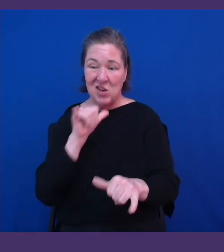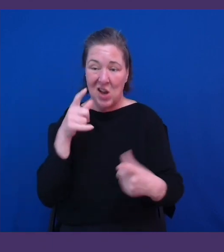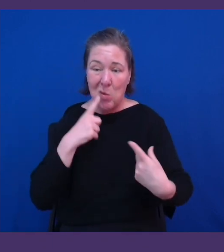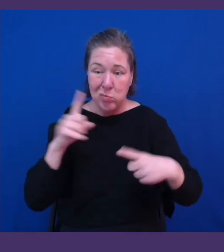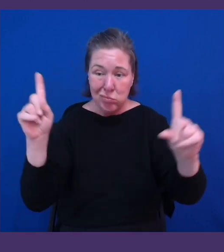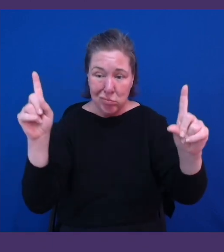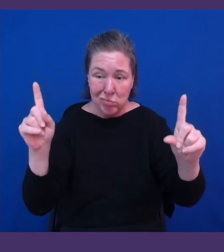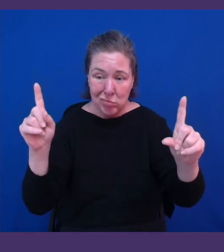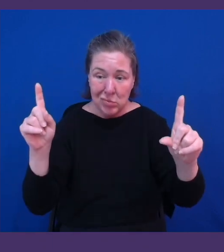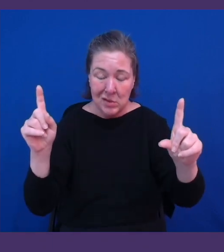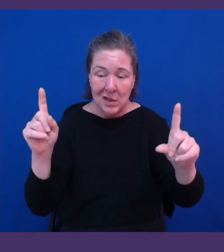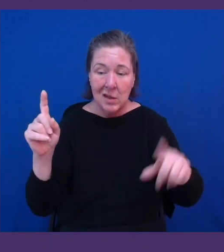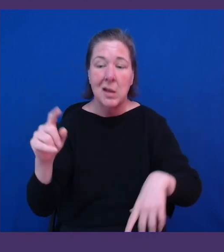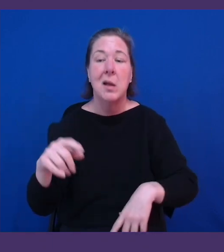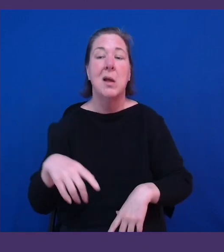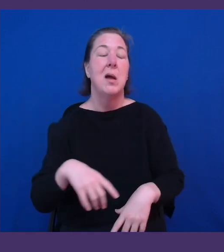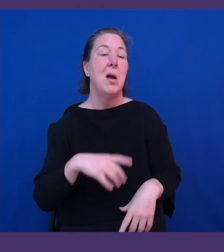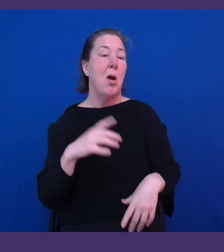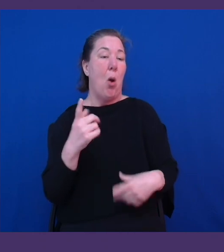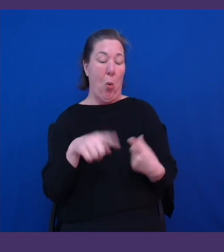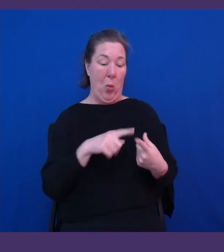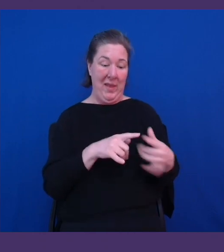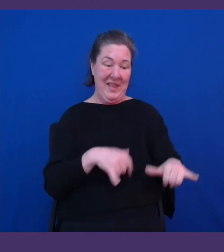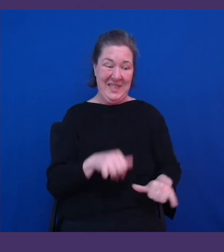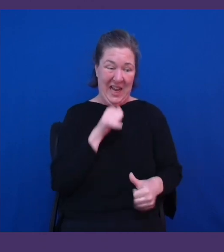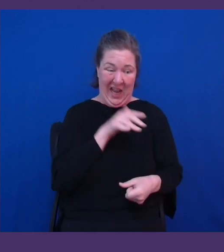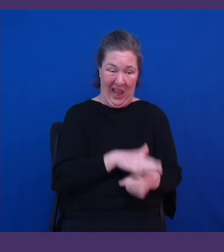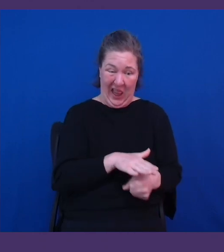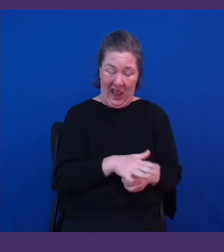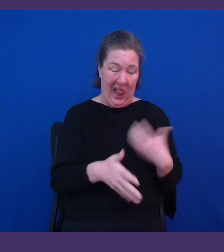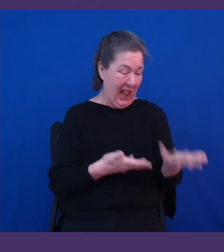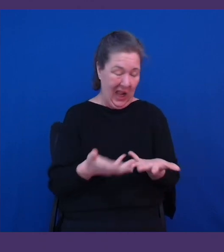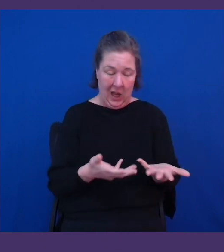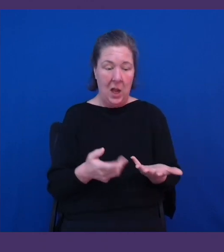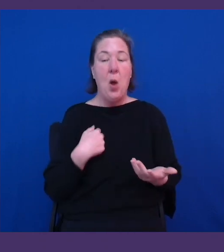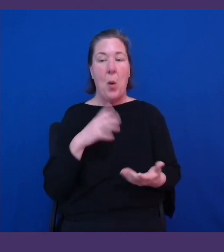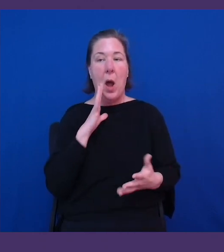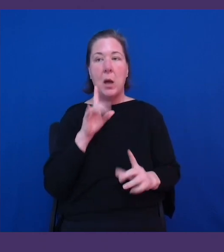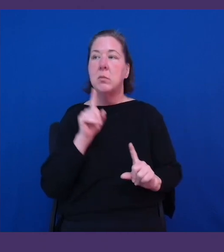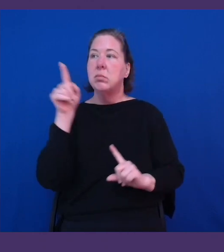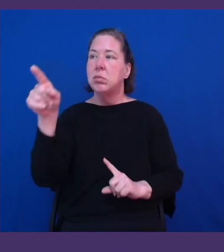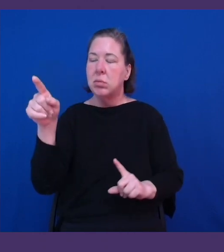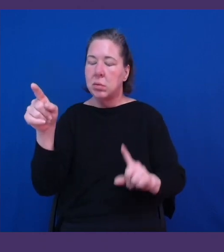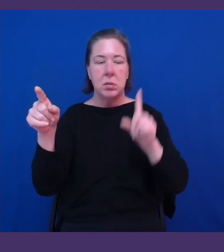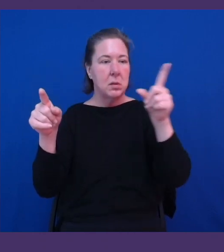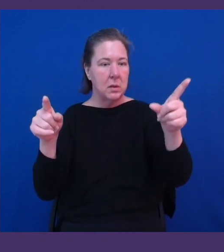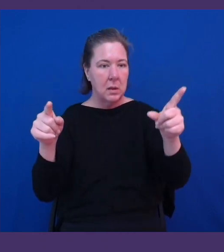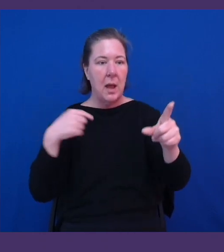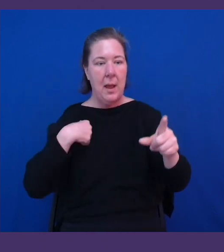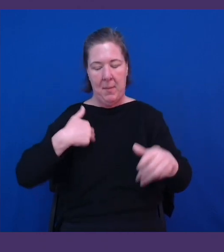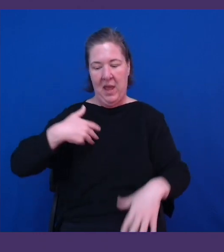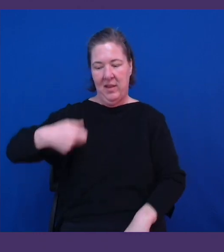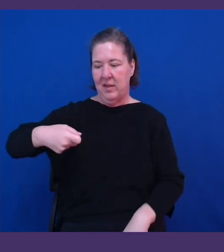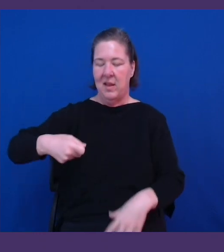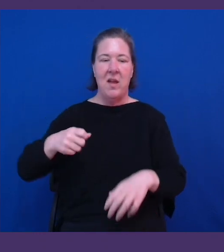or when standards are lacking is when I go abroad and I need to have my handbag full of electronic things to make sure